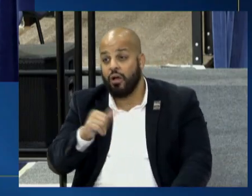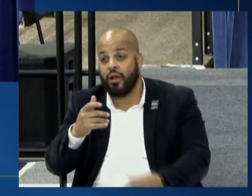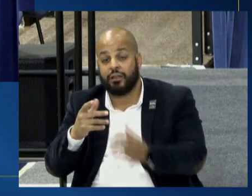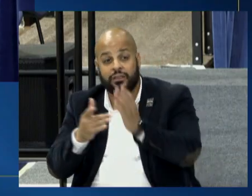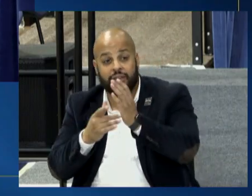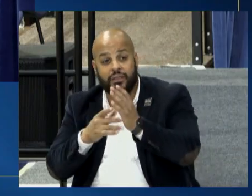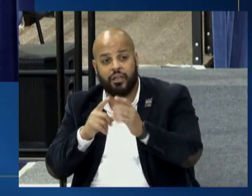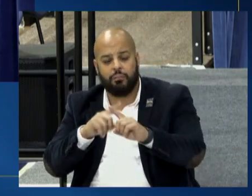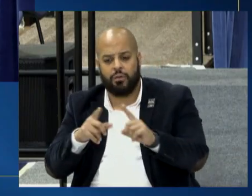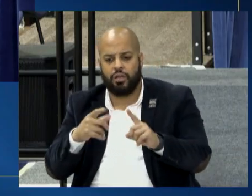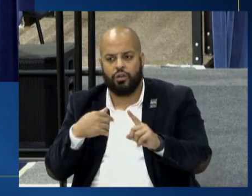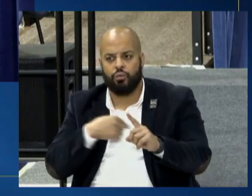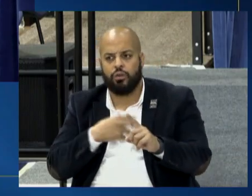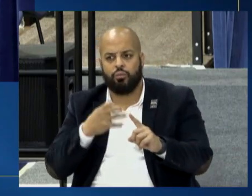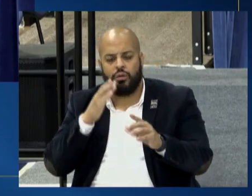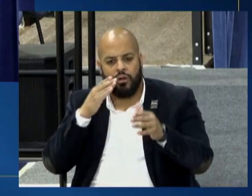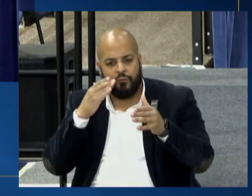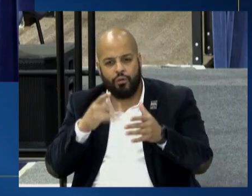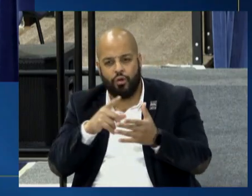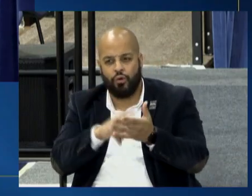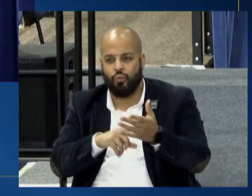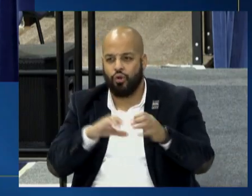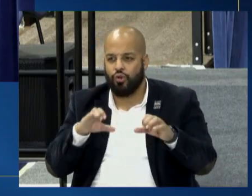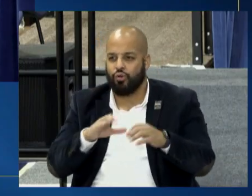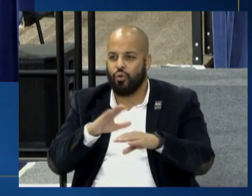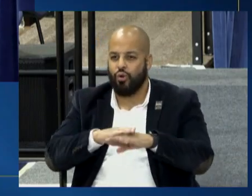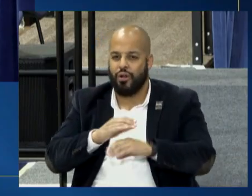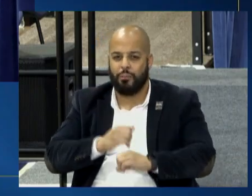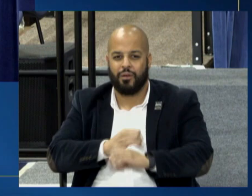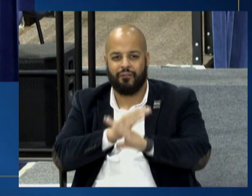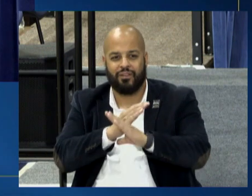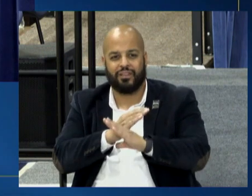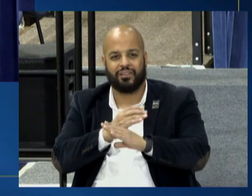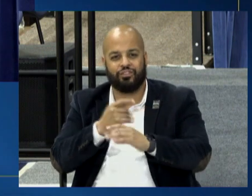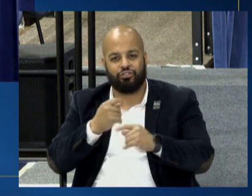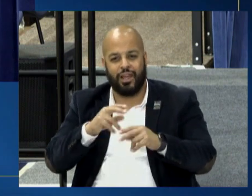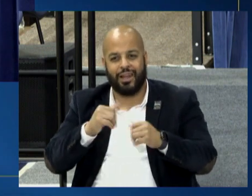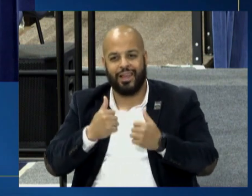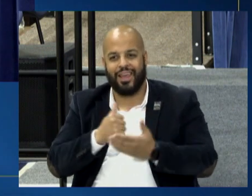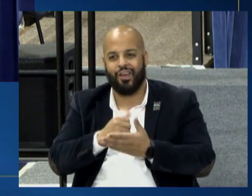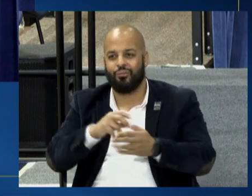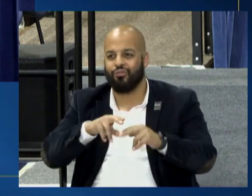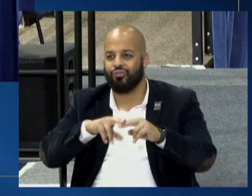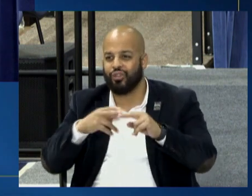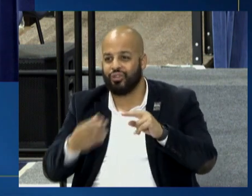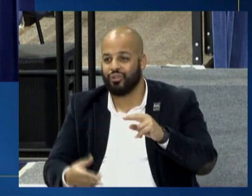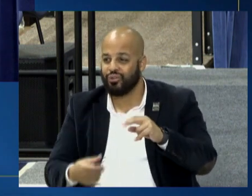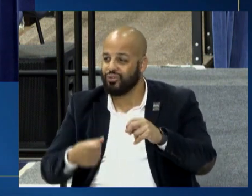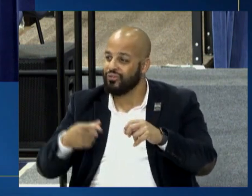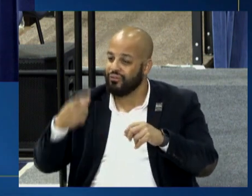the prevention side to help reduce the chances that someone gets cancer or anything else? So,